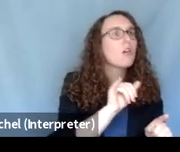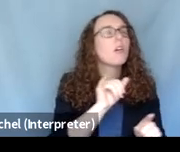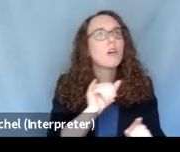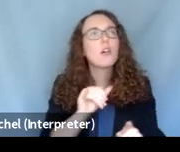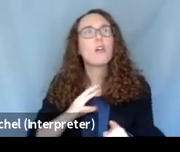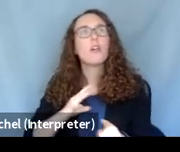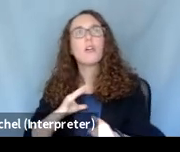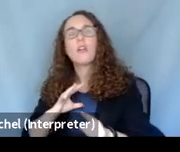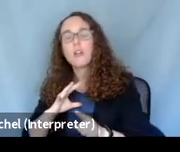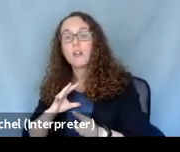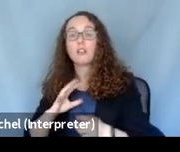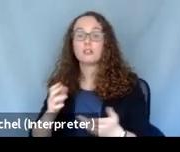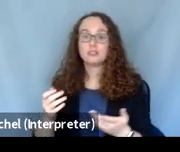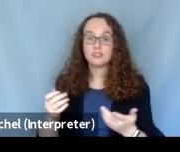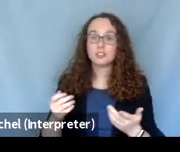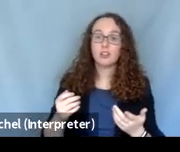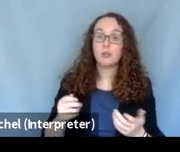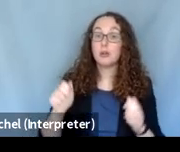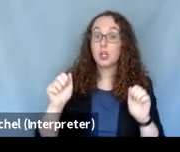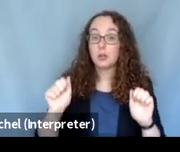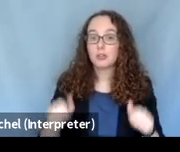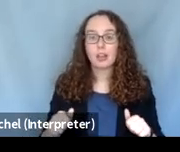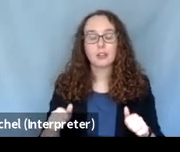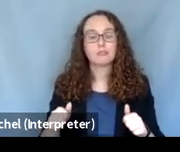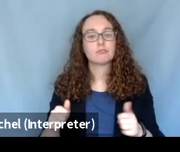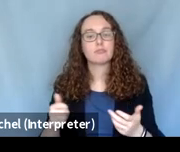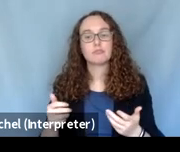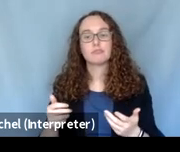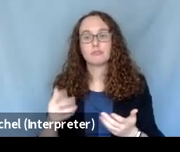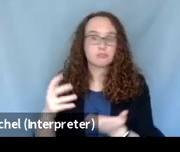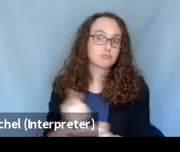information to learn about yourself and so again we have this through